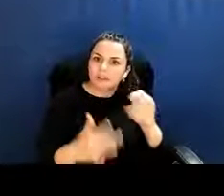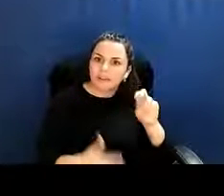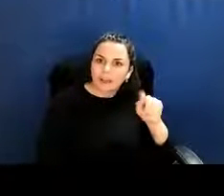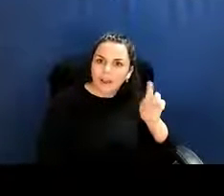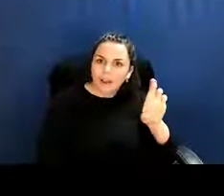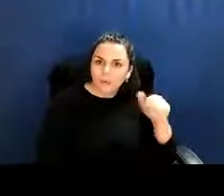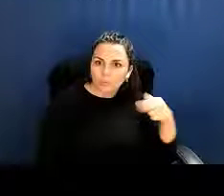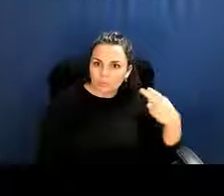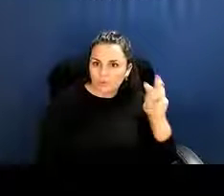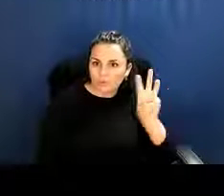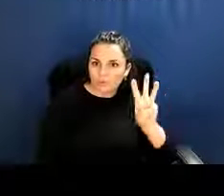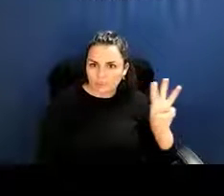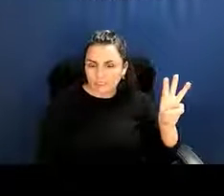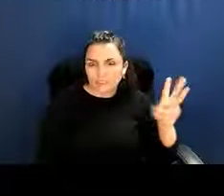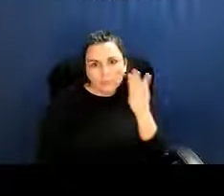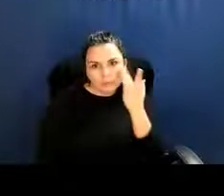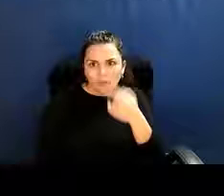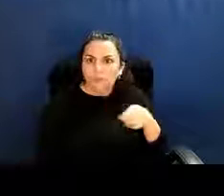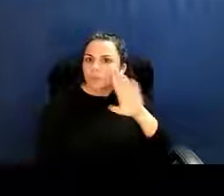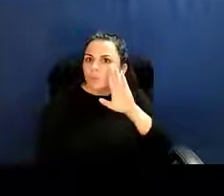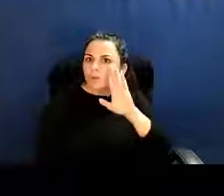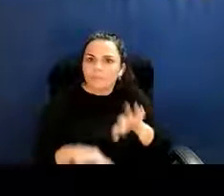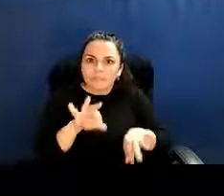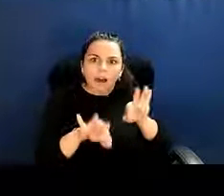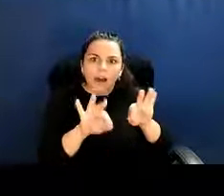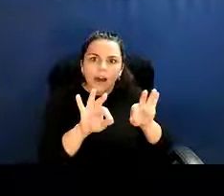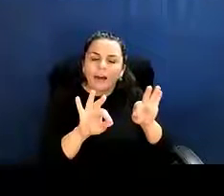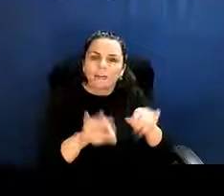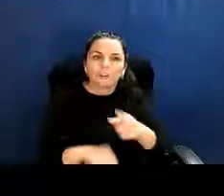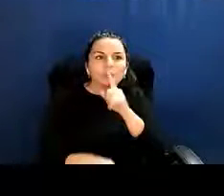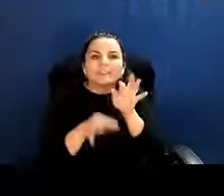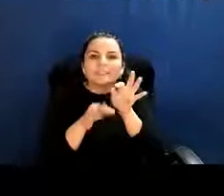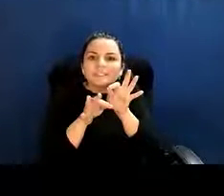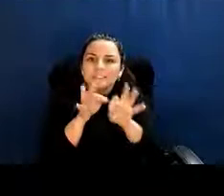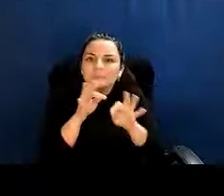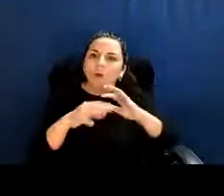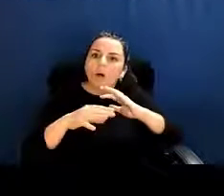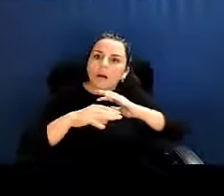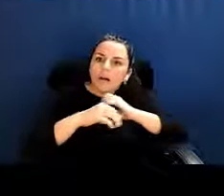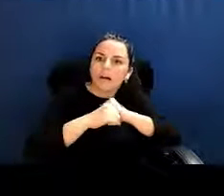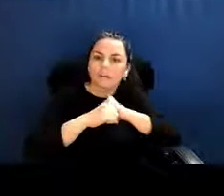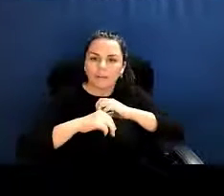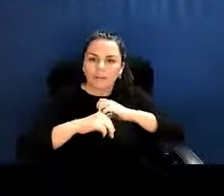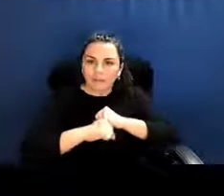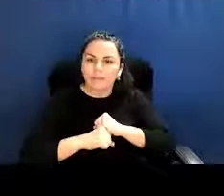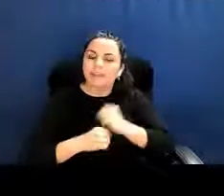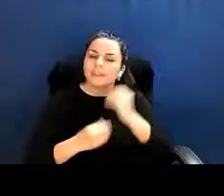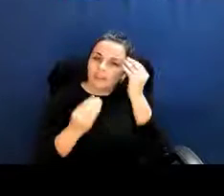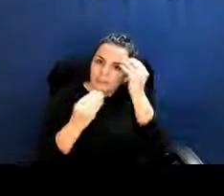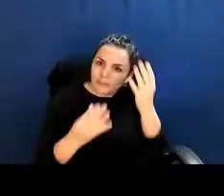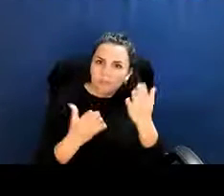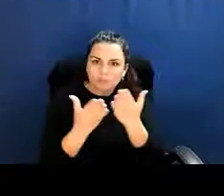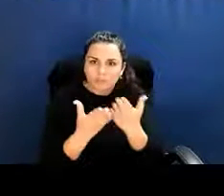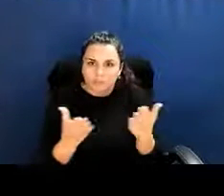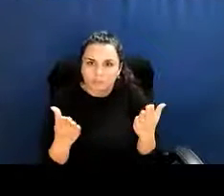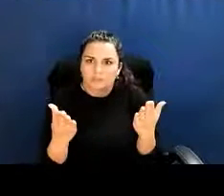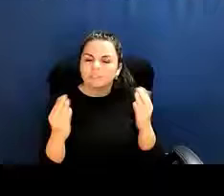because you'll probably find simplified information, resources that have been simplified